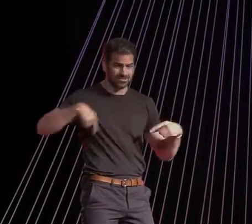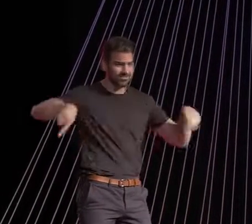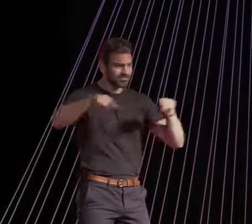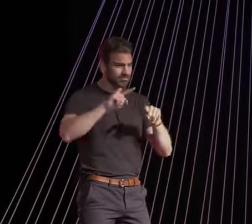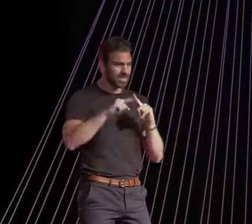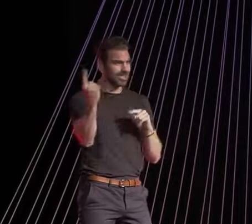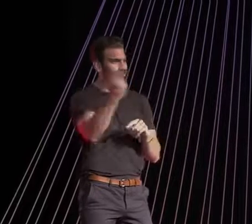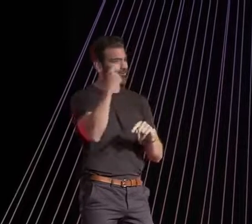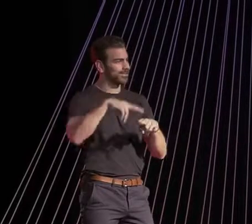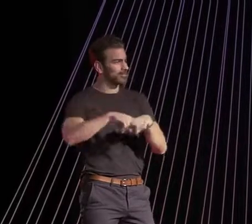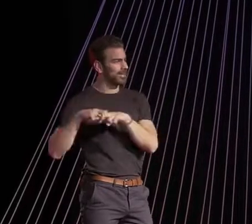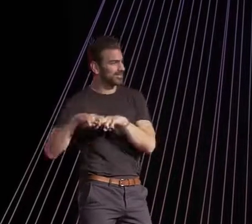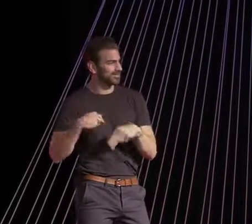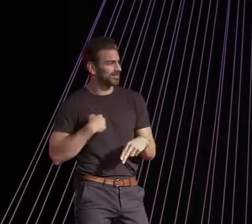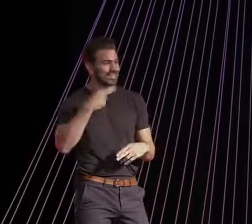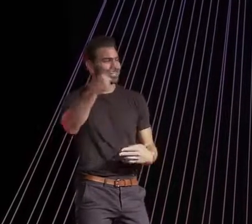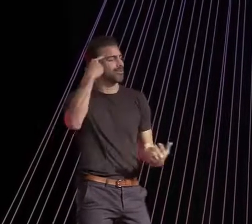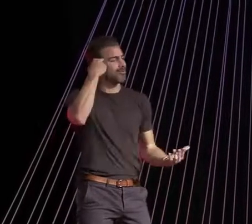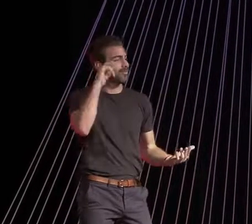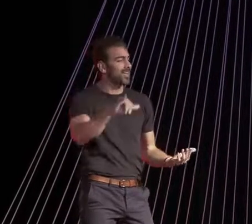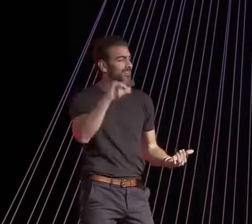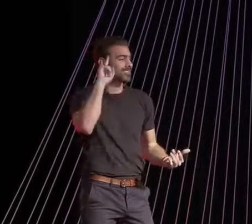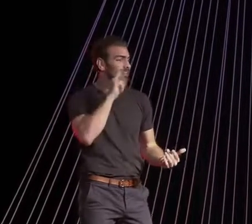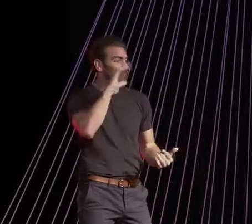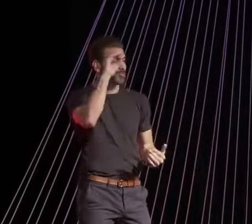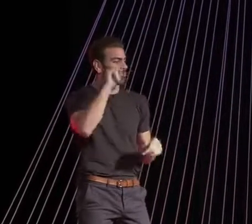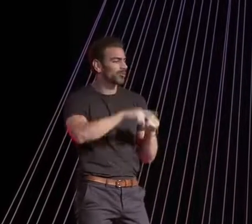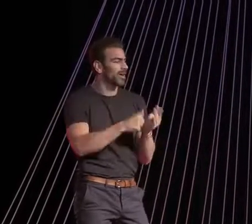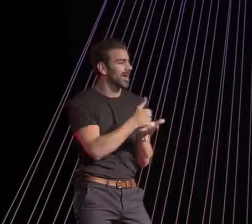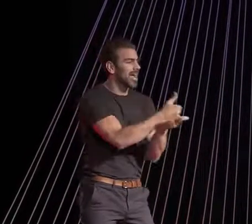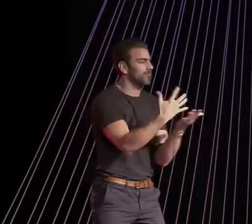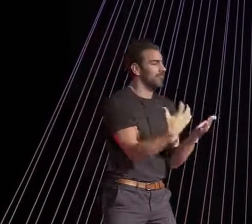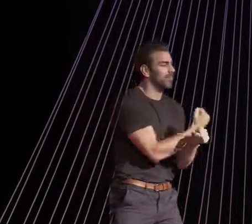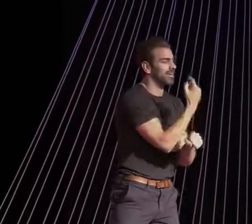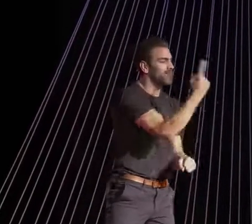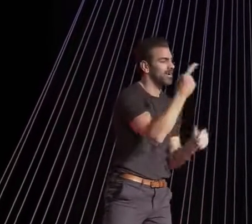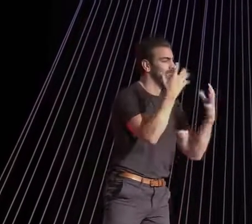learned enough sign to communicate and every time i try to play a sport i'd get benched